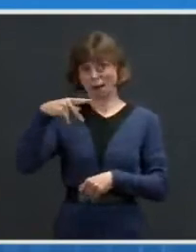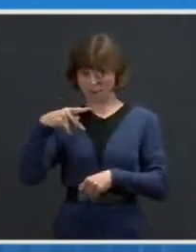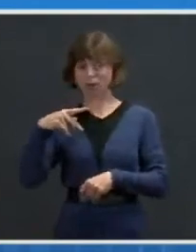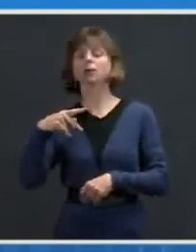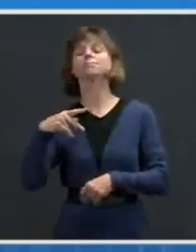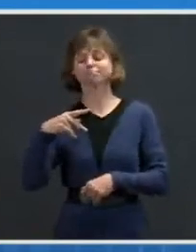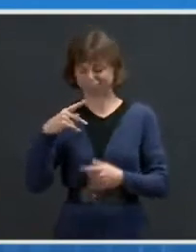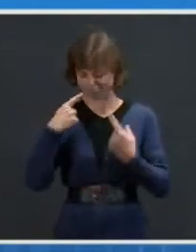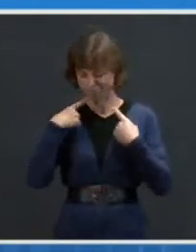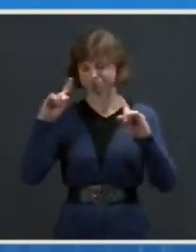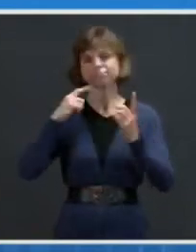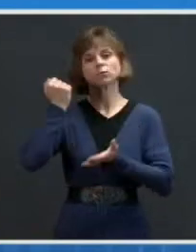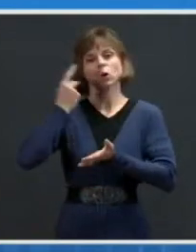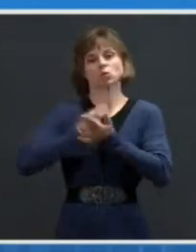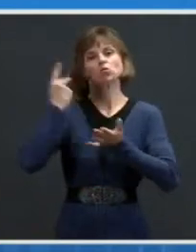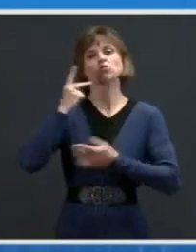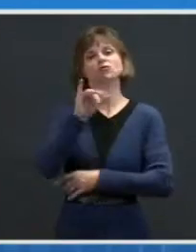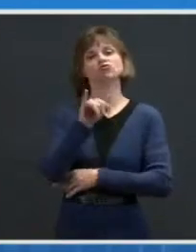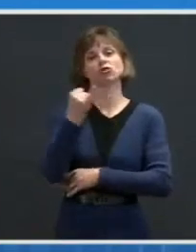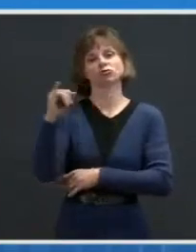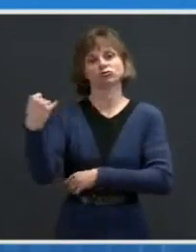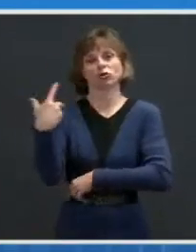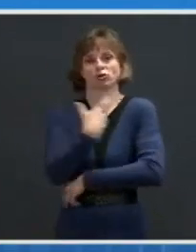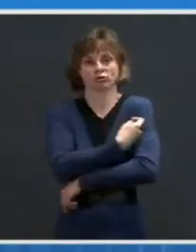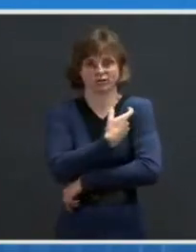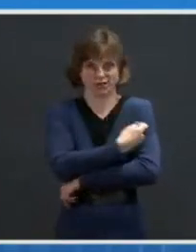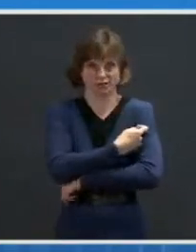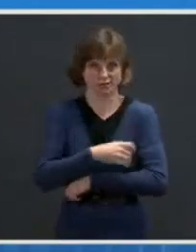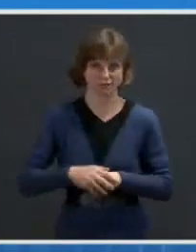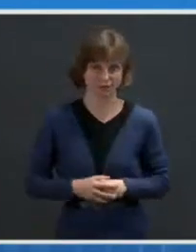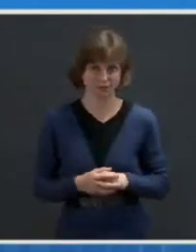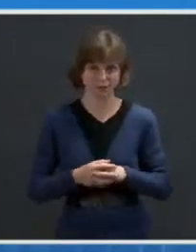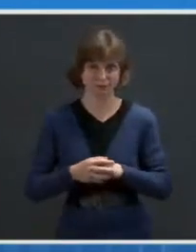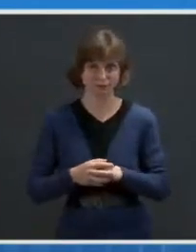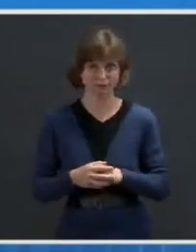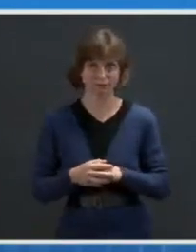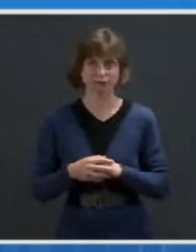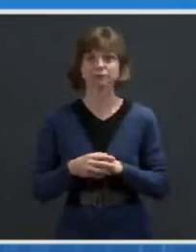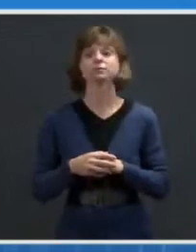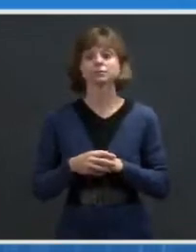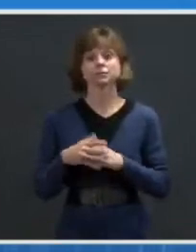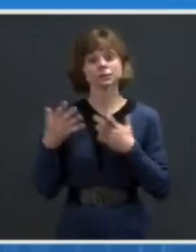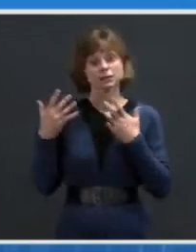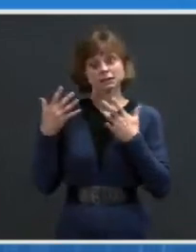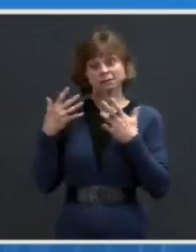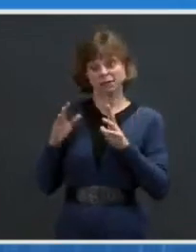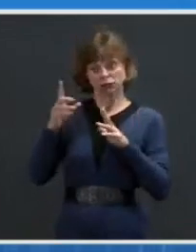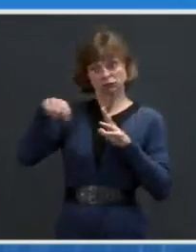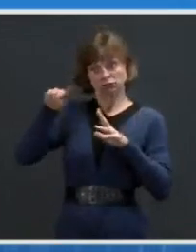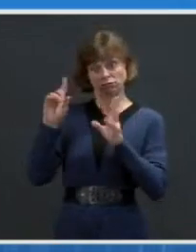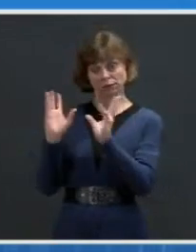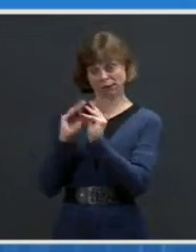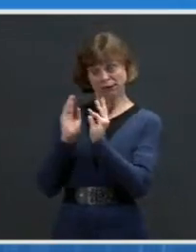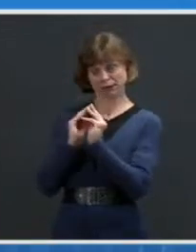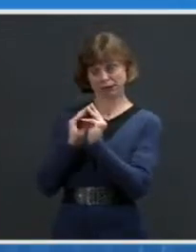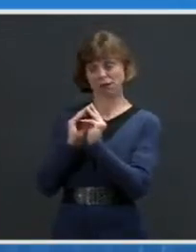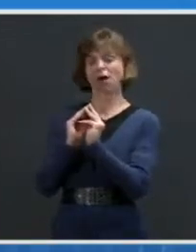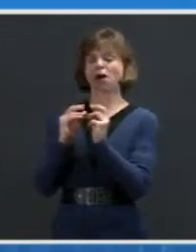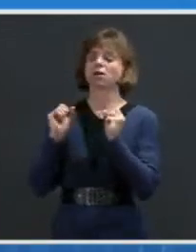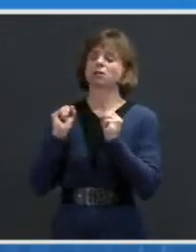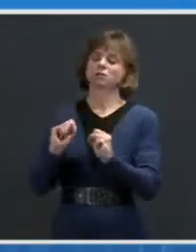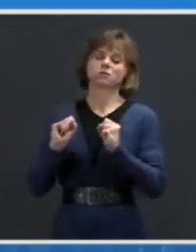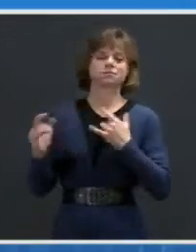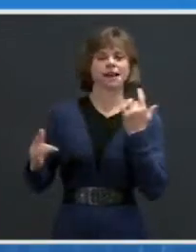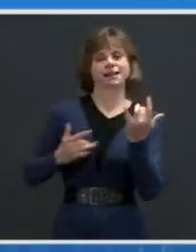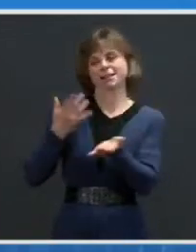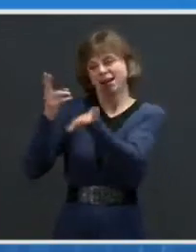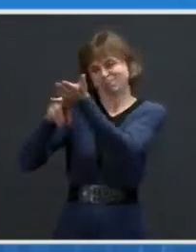COMMITTEE ENDORSED THE SAFETY